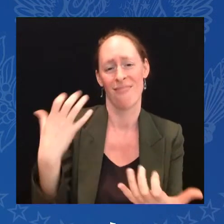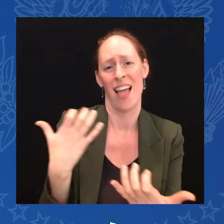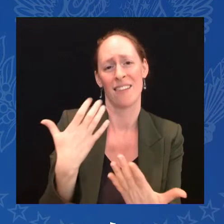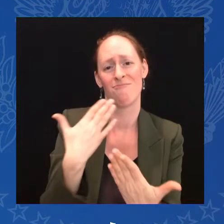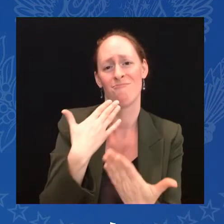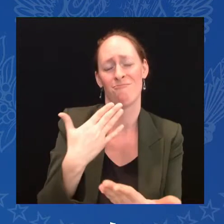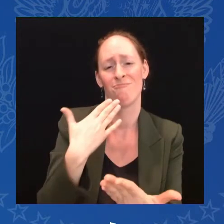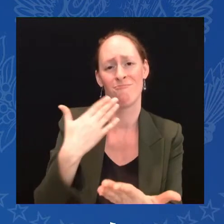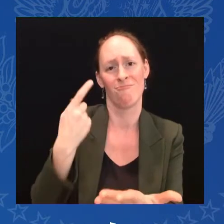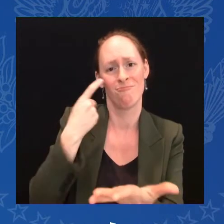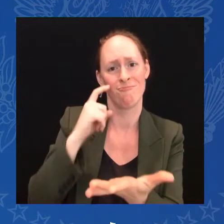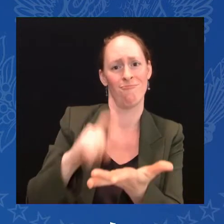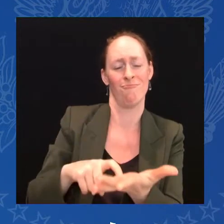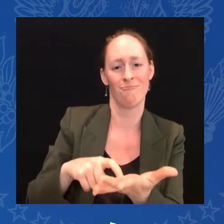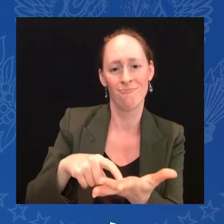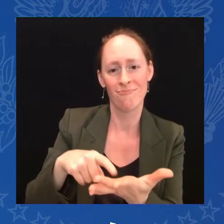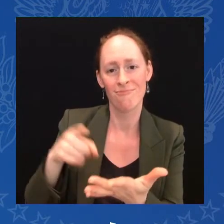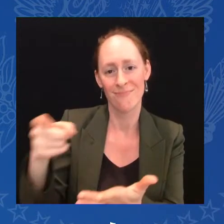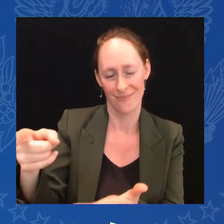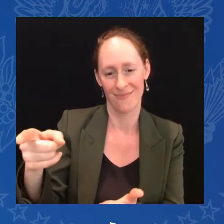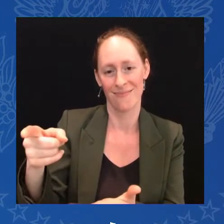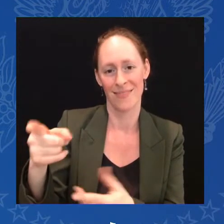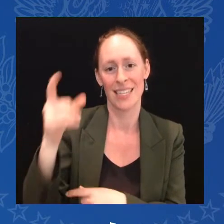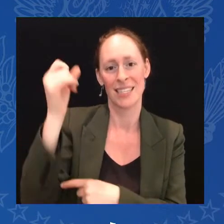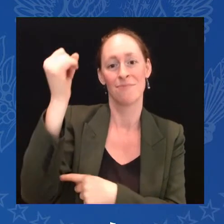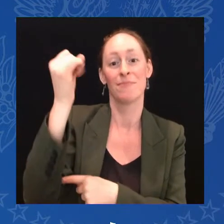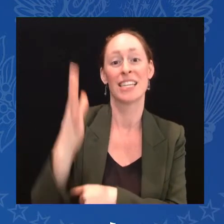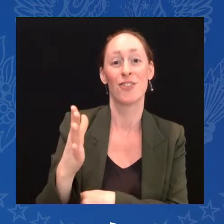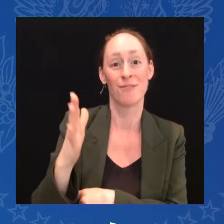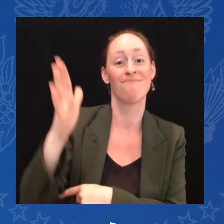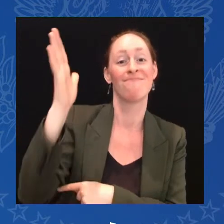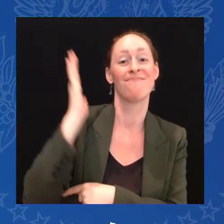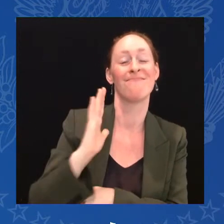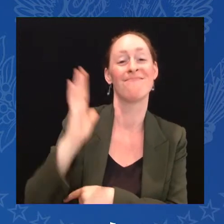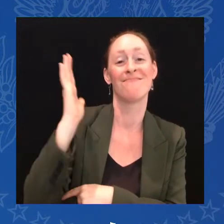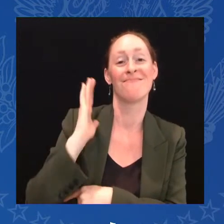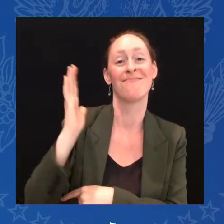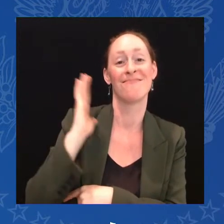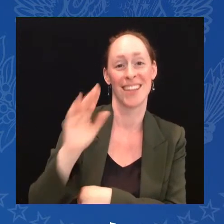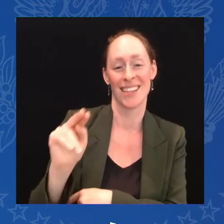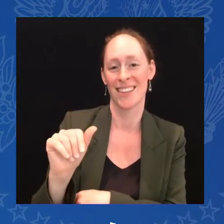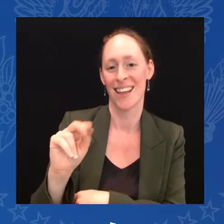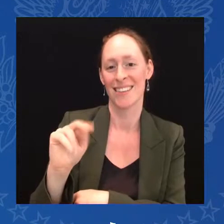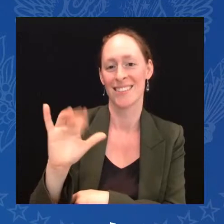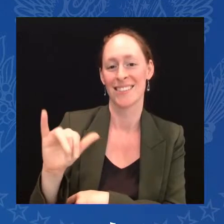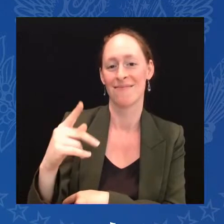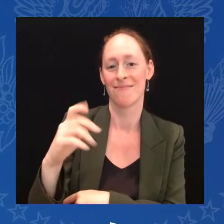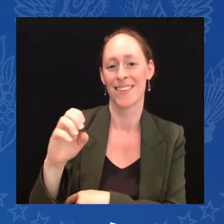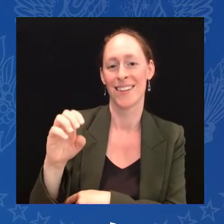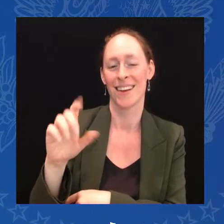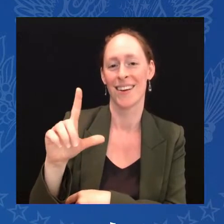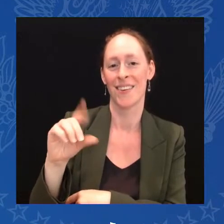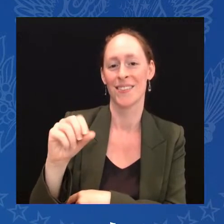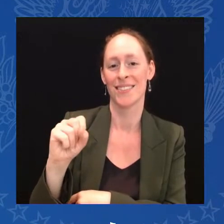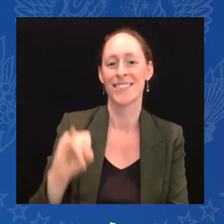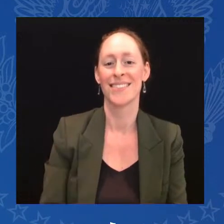she's going to be my Speaker her whole life, I think -- my whole life. And I want to thank Nancy and her -- and -- The First Lady: Oh, she's right there. The President: Where -- The First Lady: There.